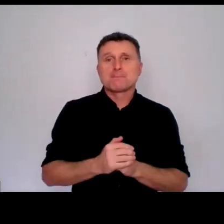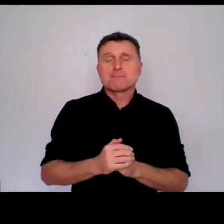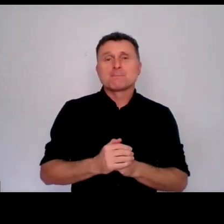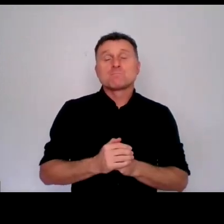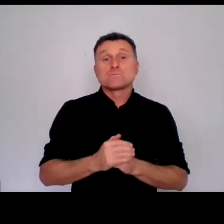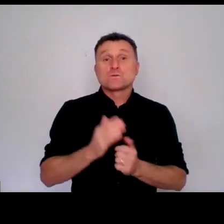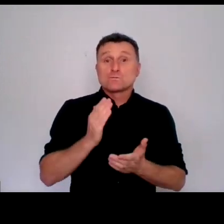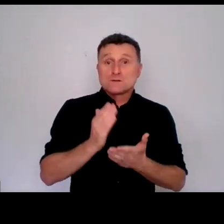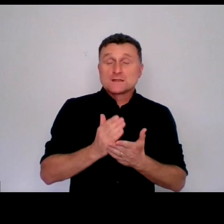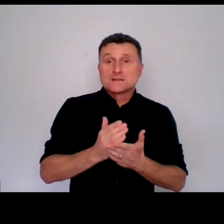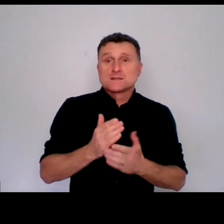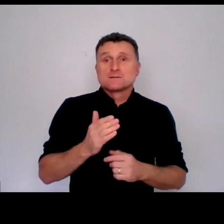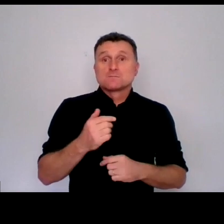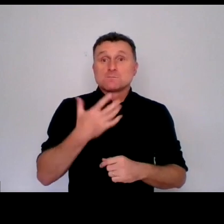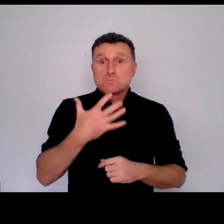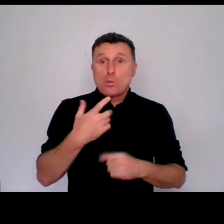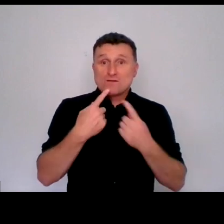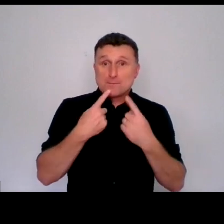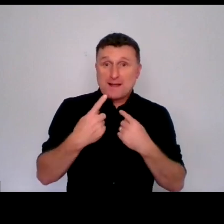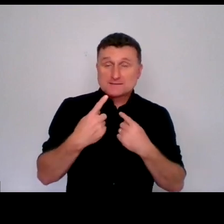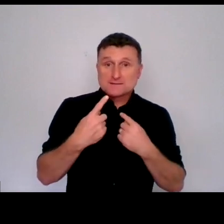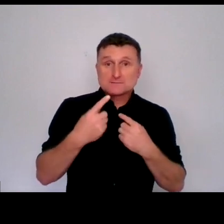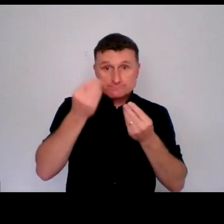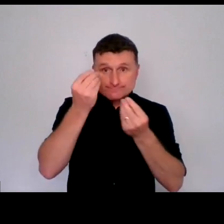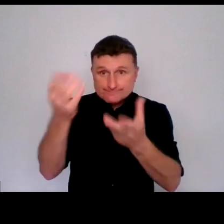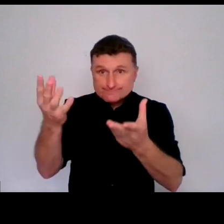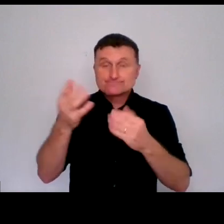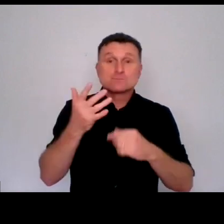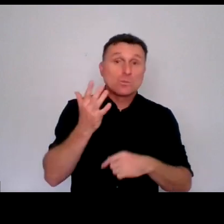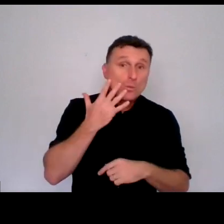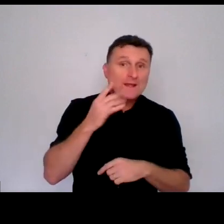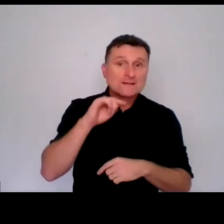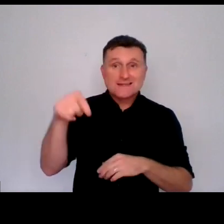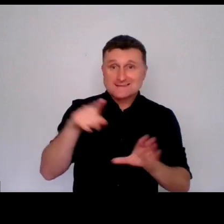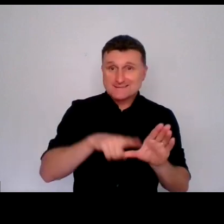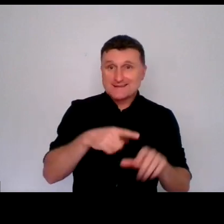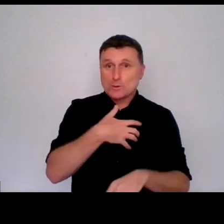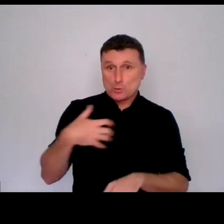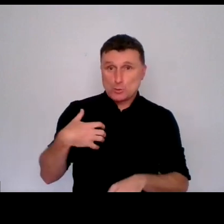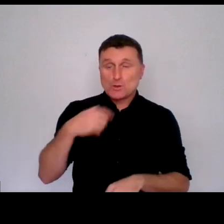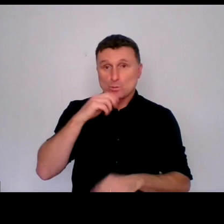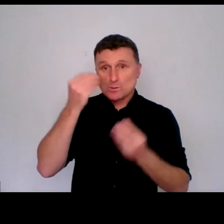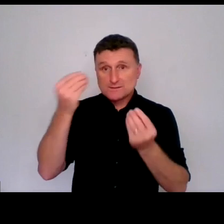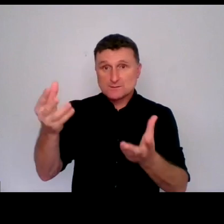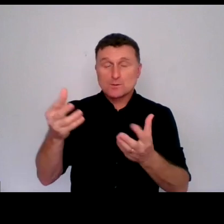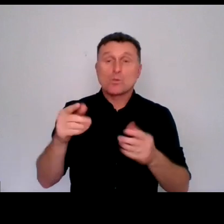sharing more information with you in the early new year and I look forward to working with our community partners